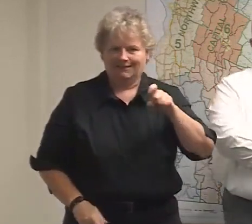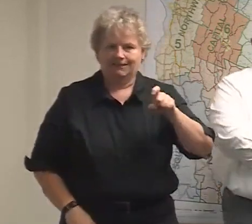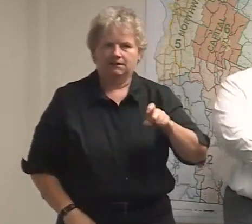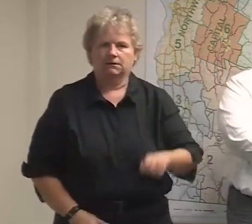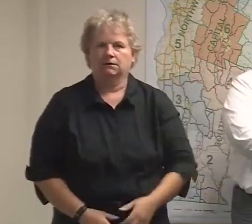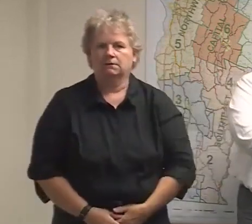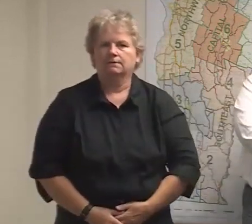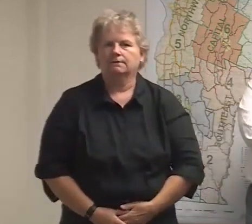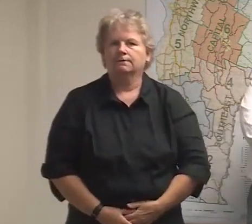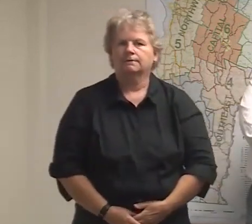1 OR 2 MORE.